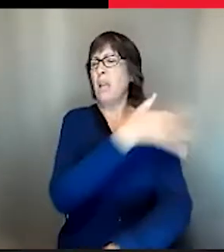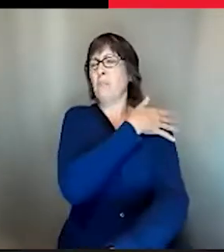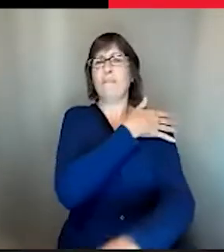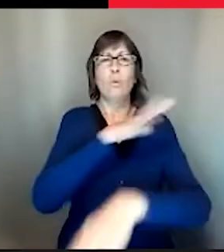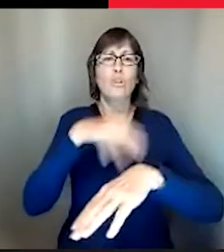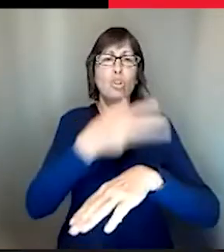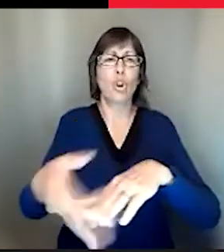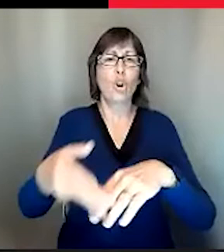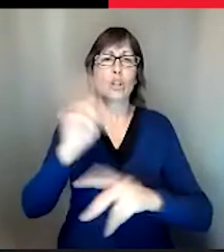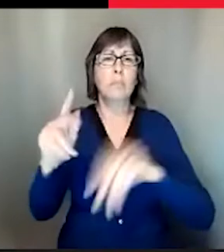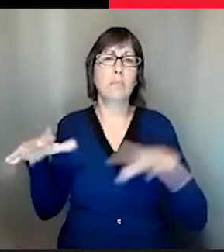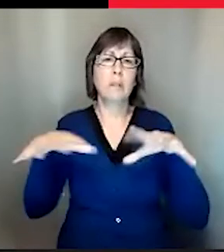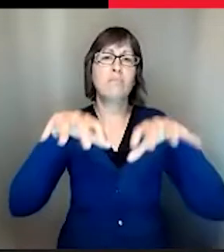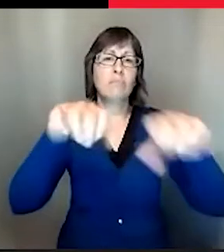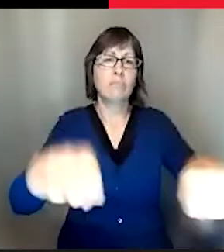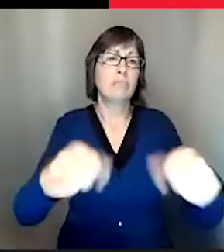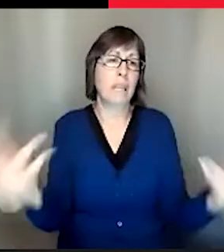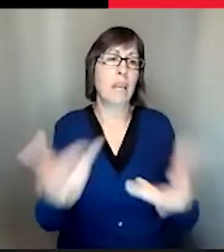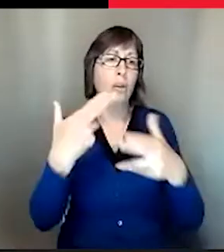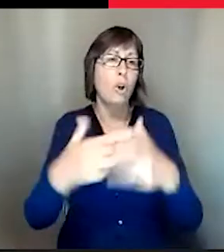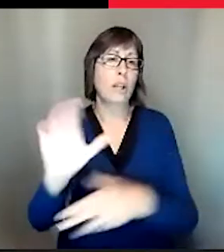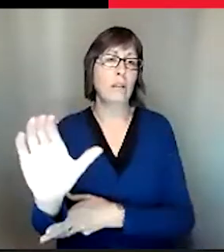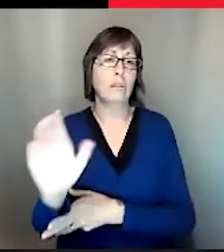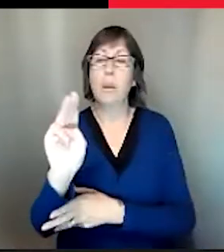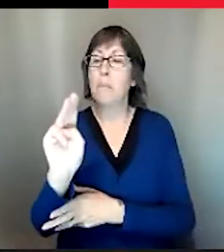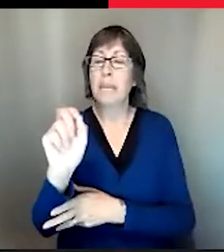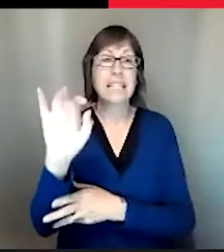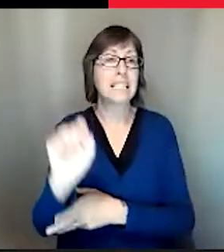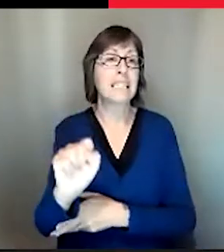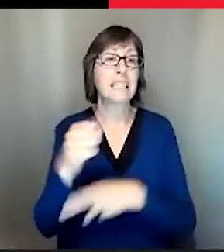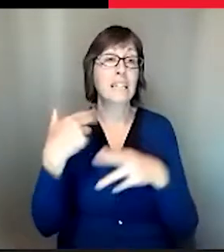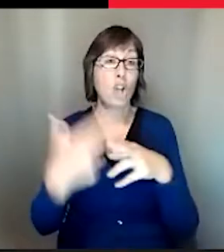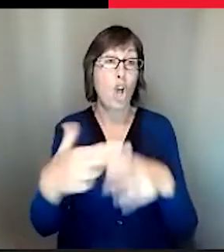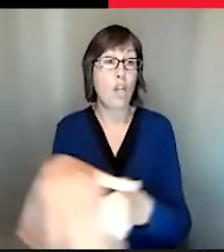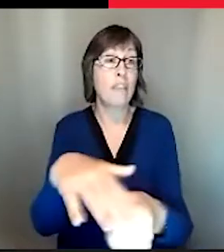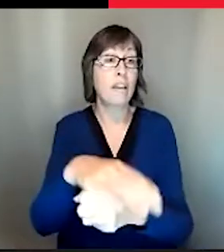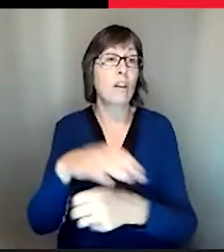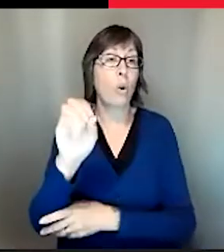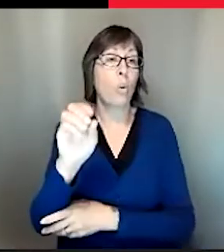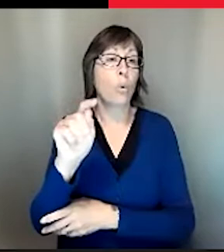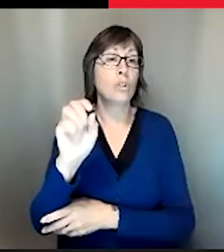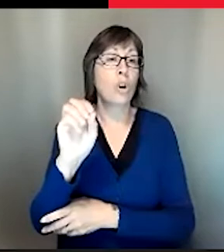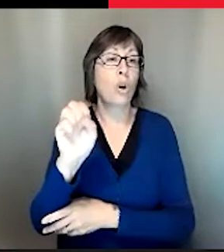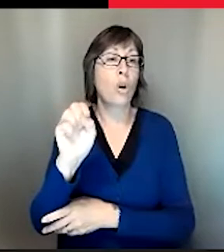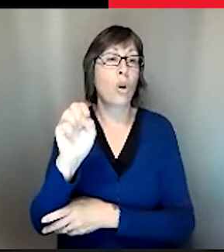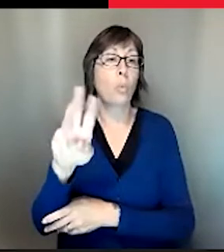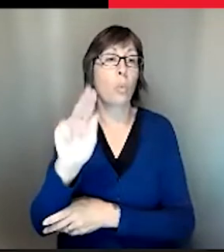Calgary. The Métis call the Calgary area Otoskwunee. In the Blackfoot language, they